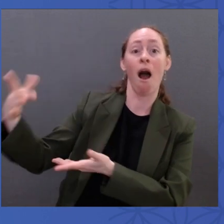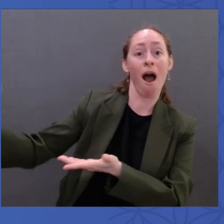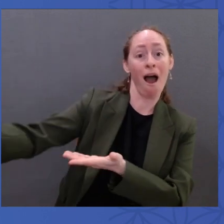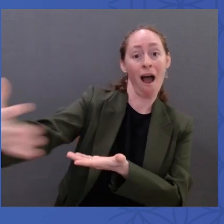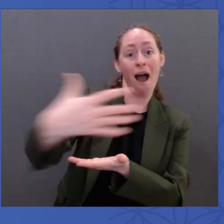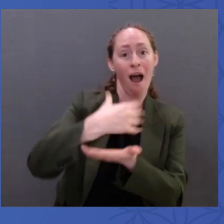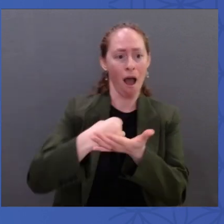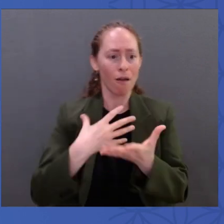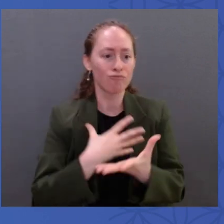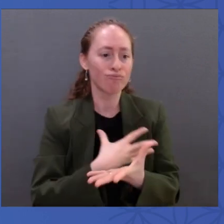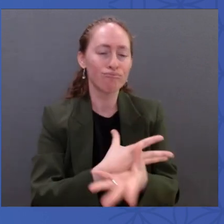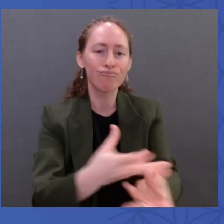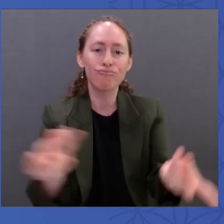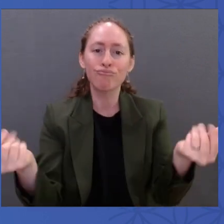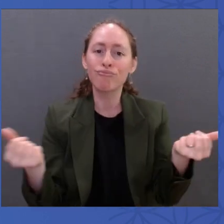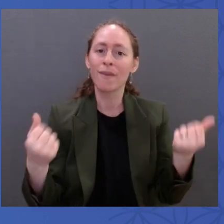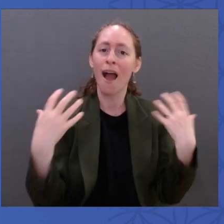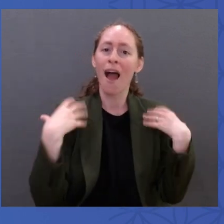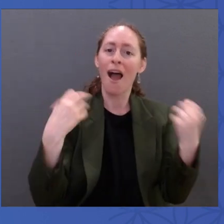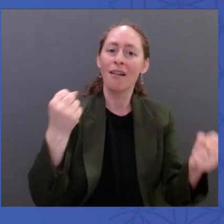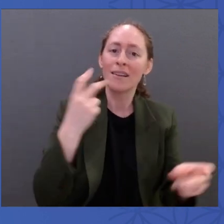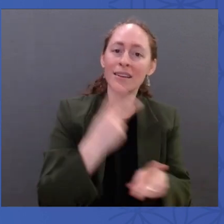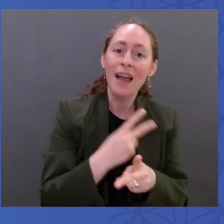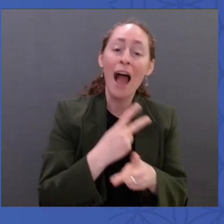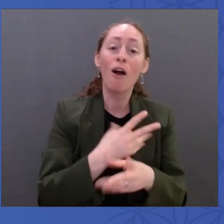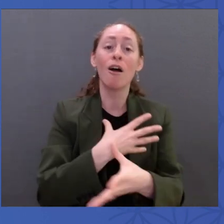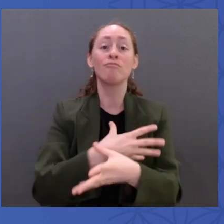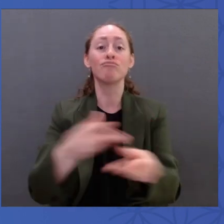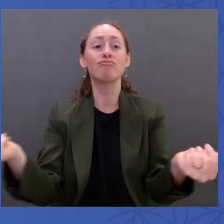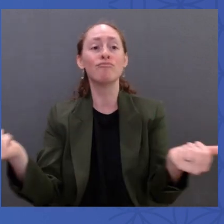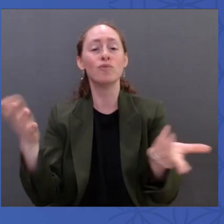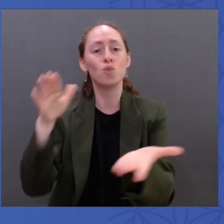it feels like they can't raise their children and give them a better life.